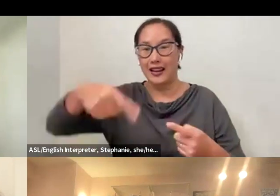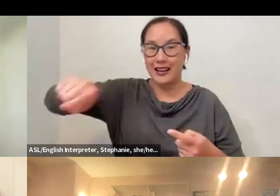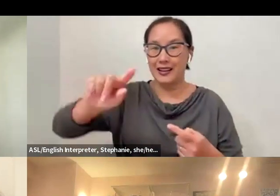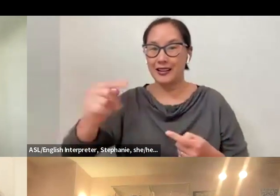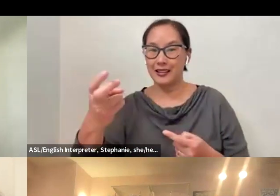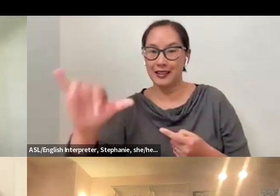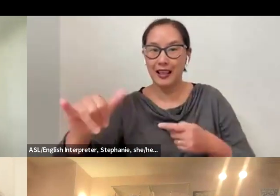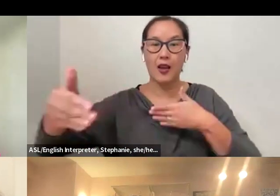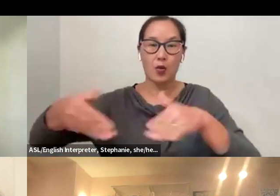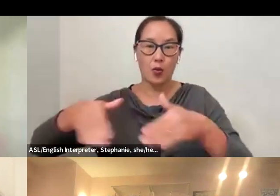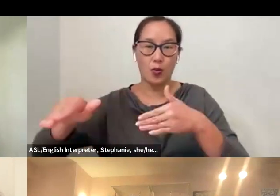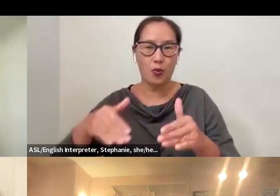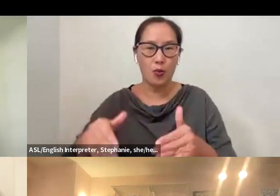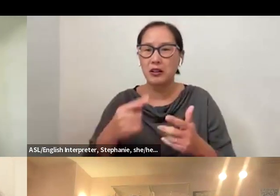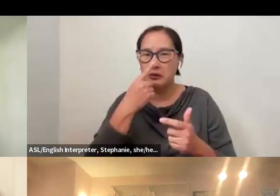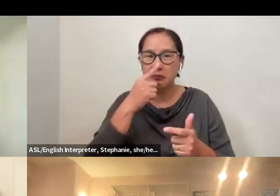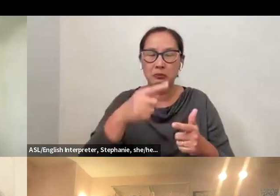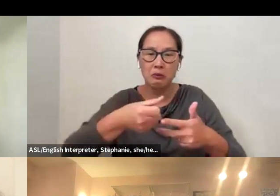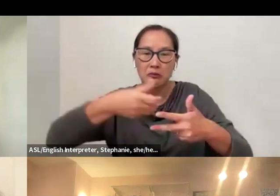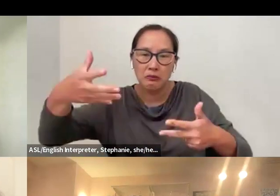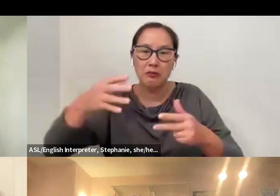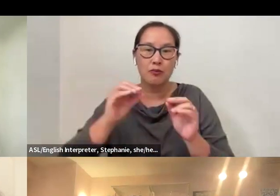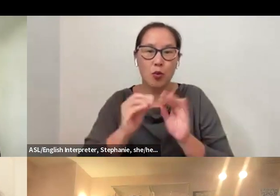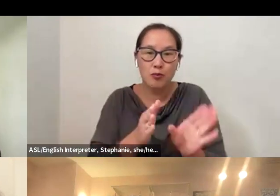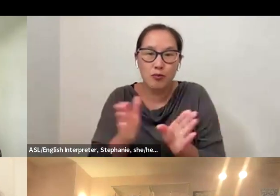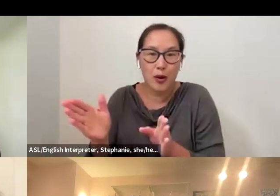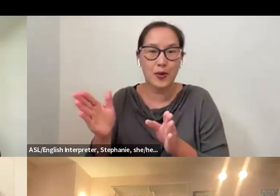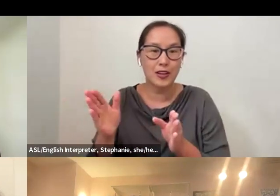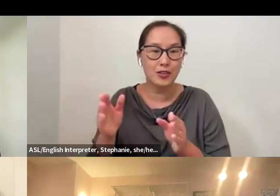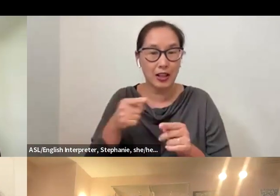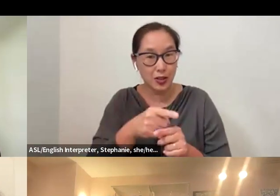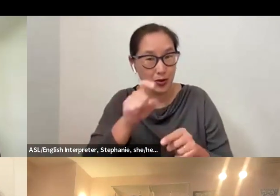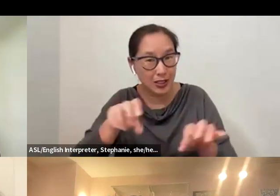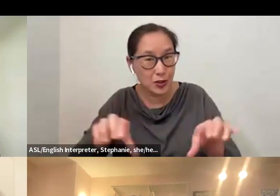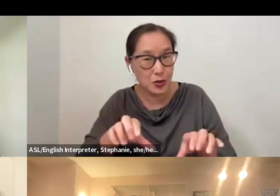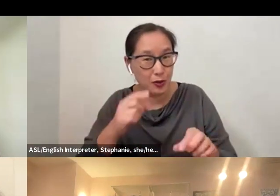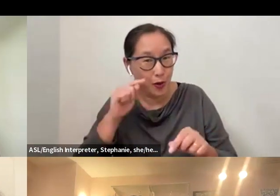the amount of preparation you've had to do for this over the years? Yeah.